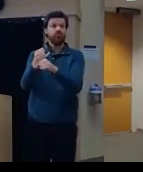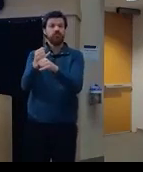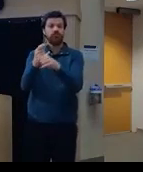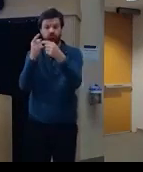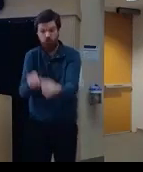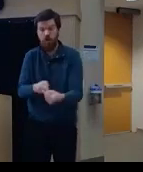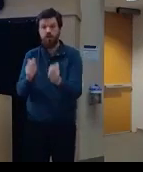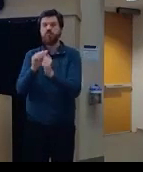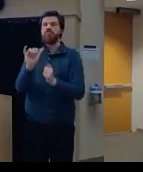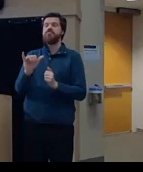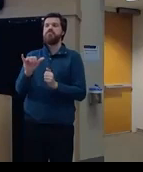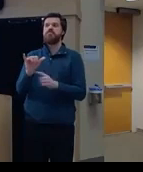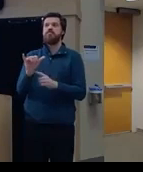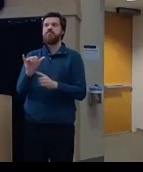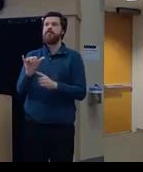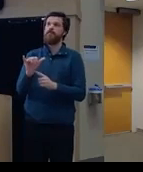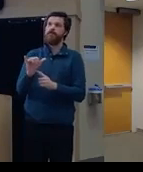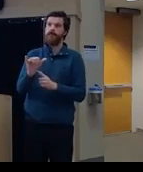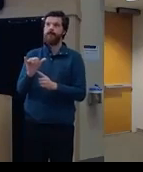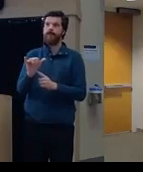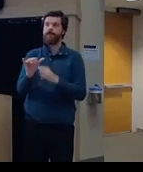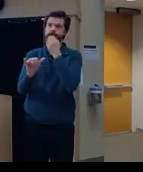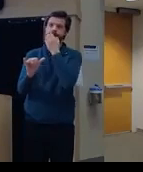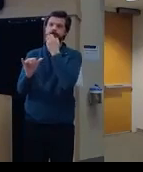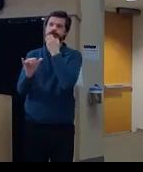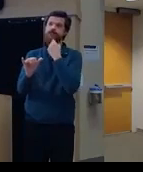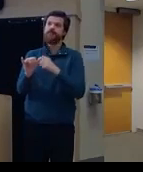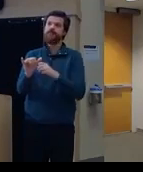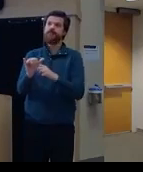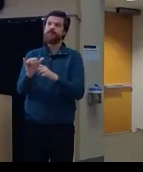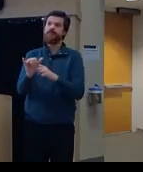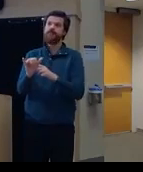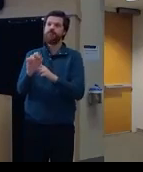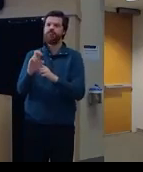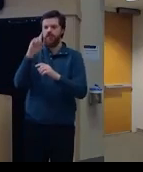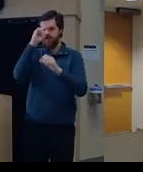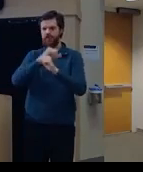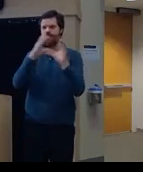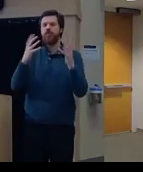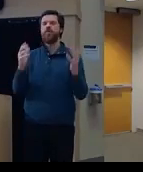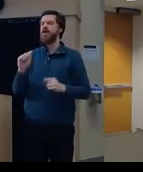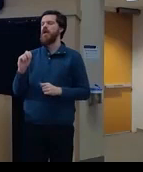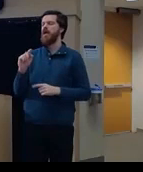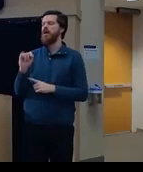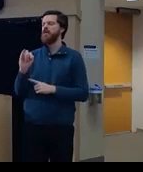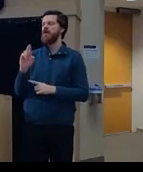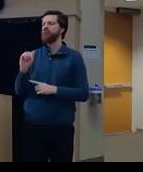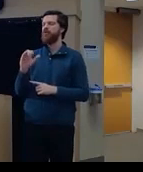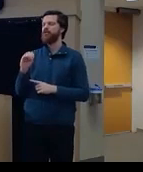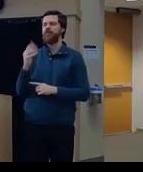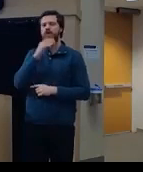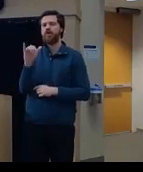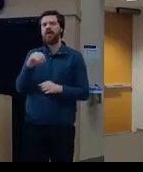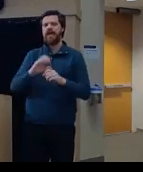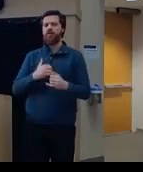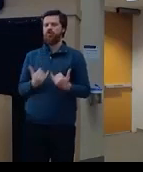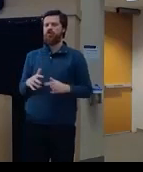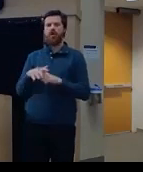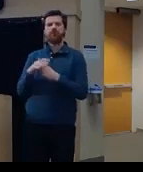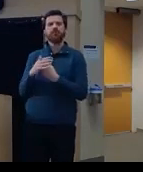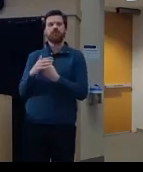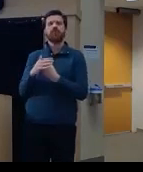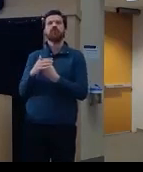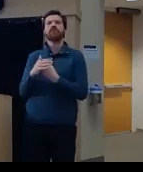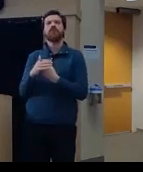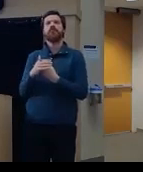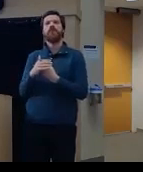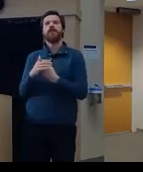means to um um re-envision what anti-racism looks like in our current context T um and that there